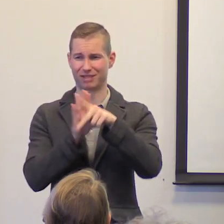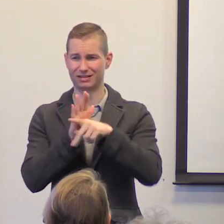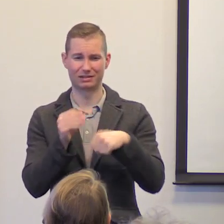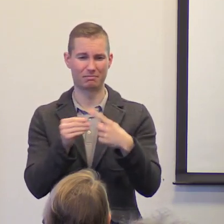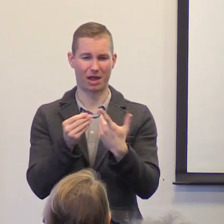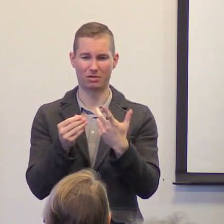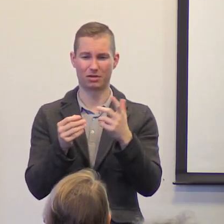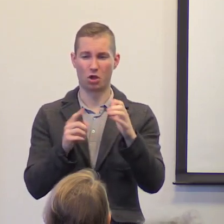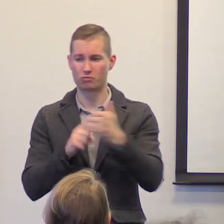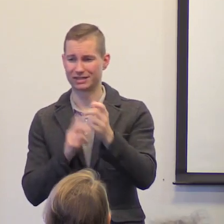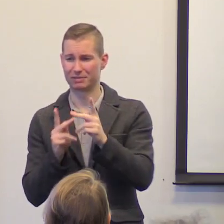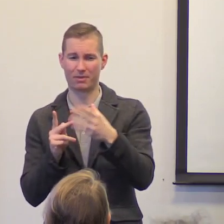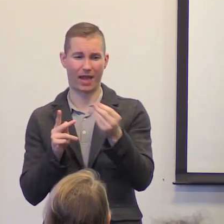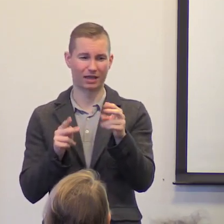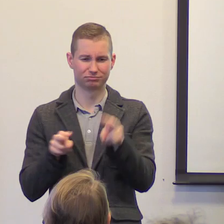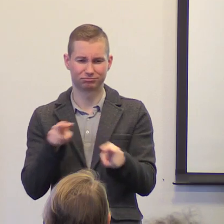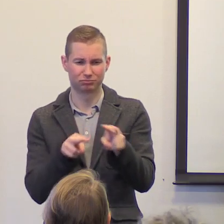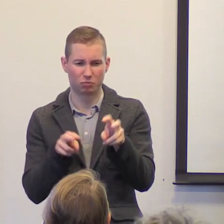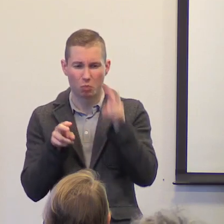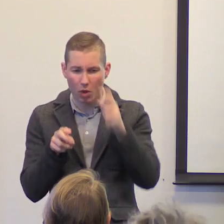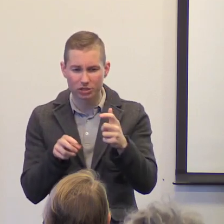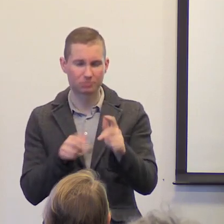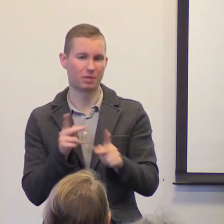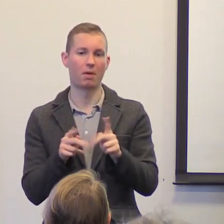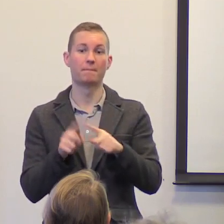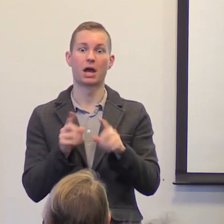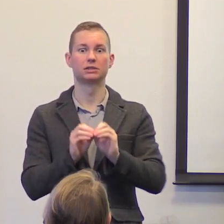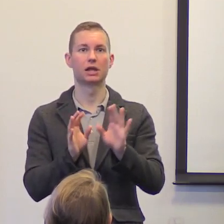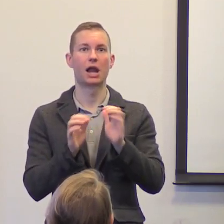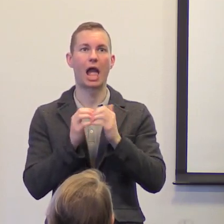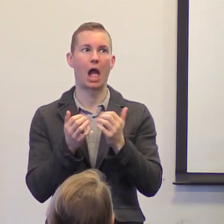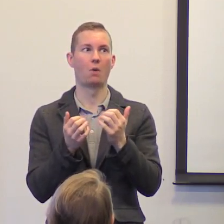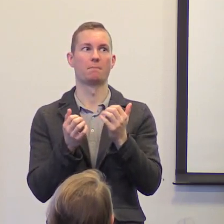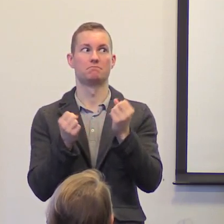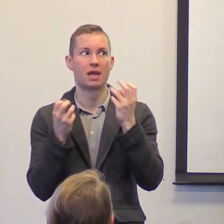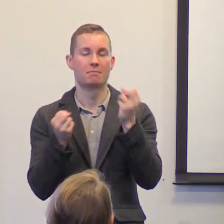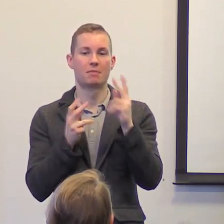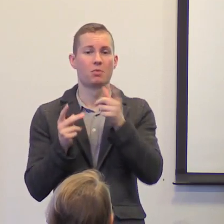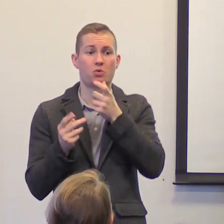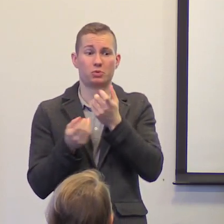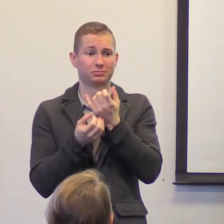etc., but it is very clear how a number of completely innocent people's lives were in